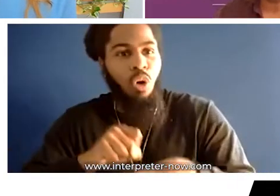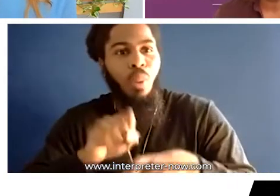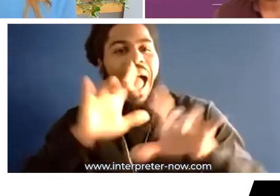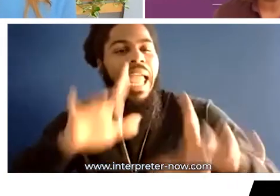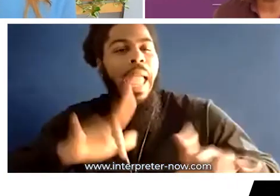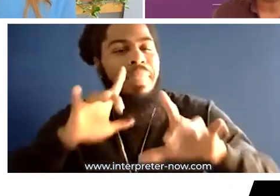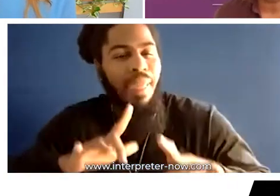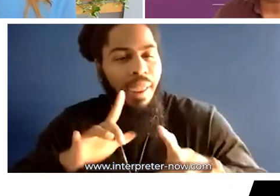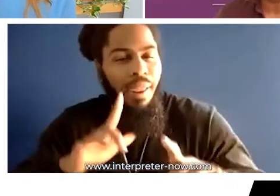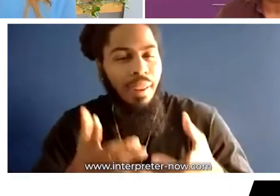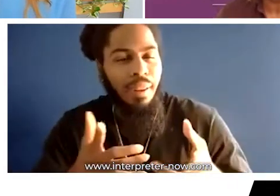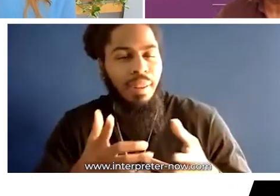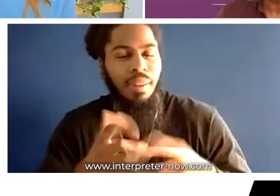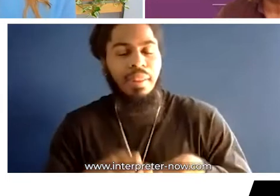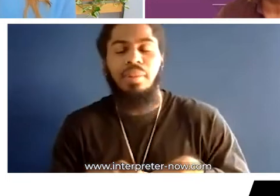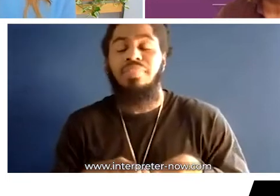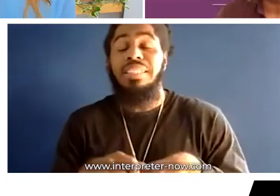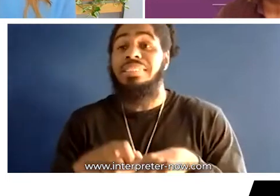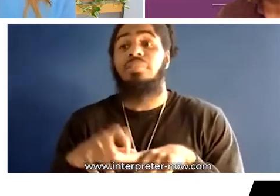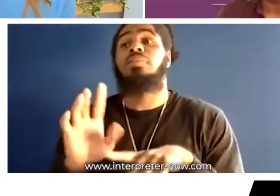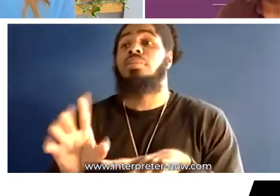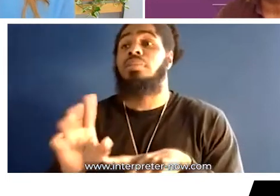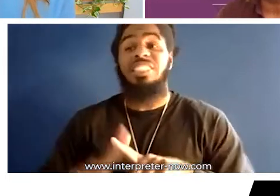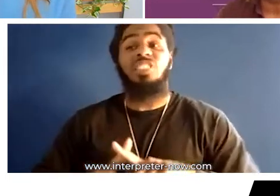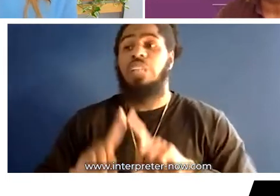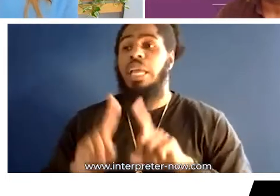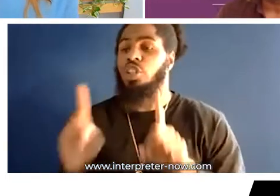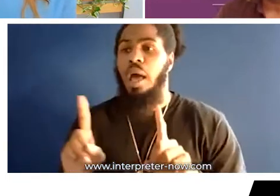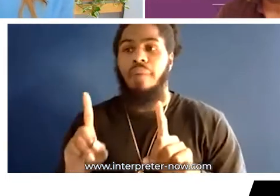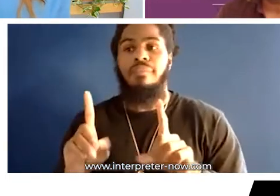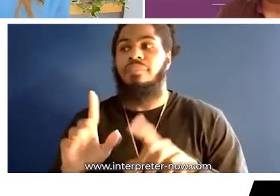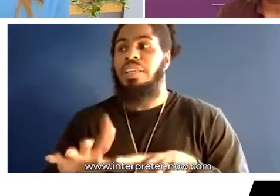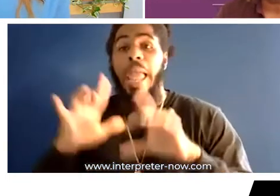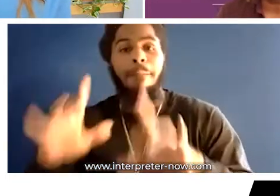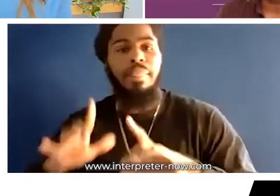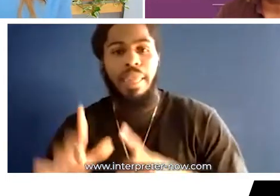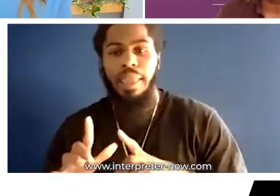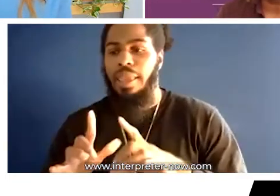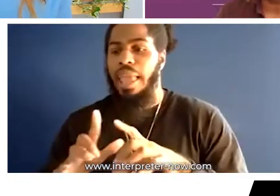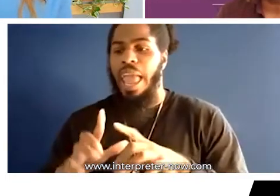The demonstration of vulnerability and empathy is so critical in remote work environments,